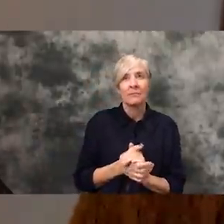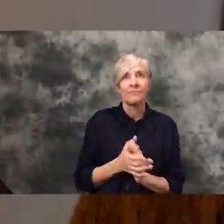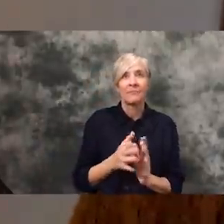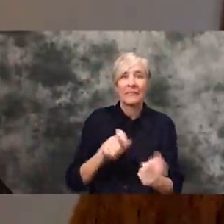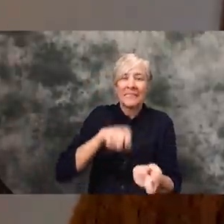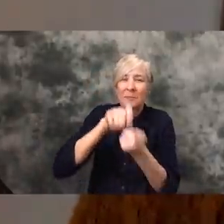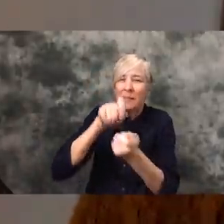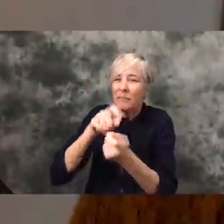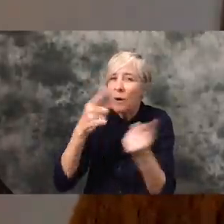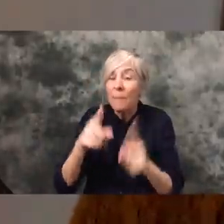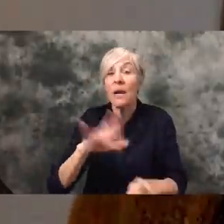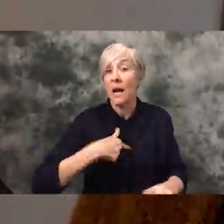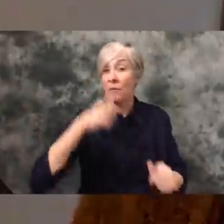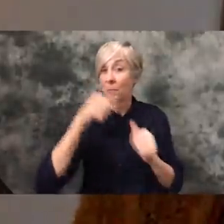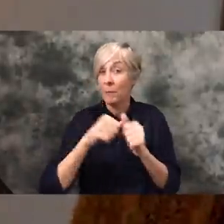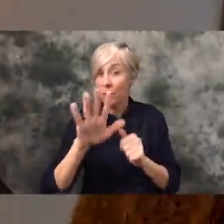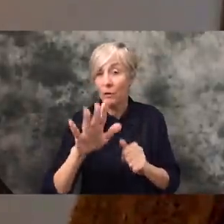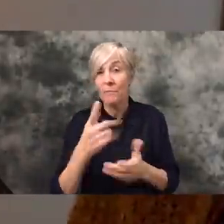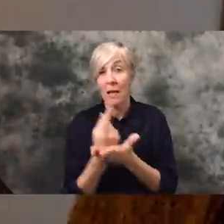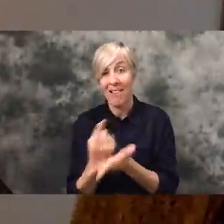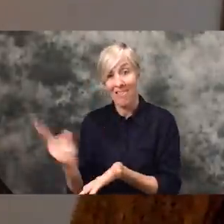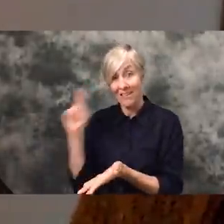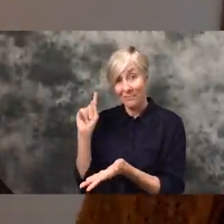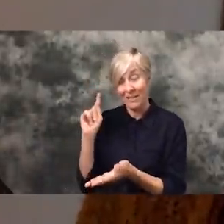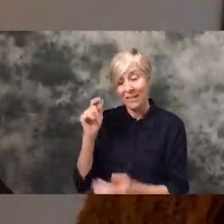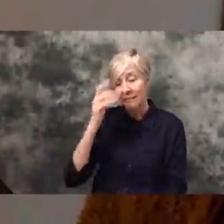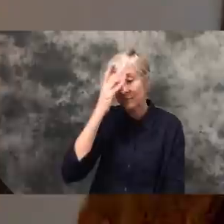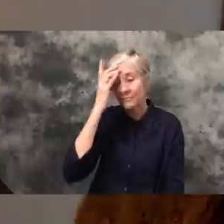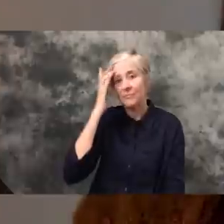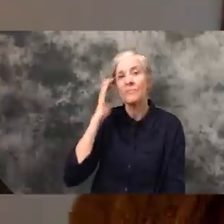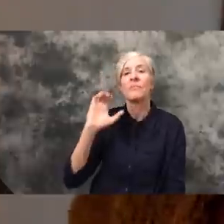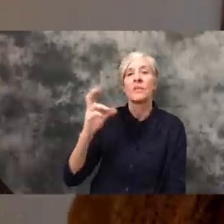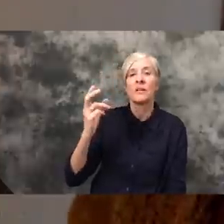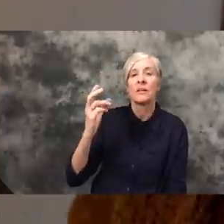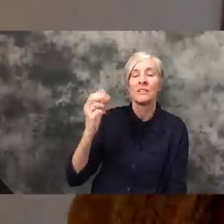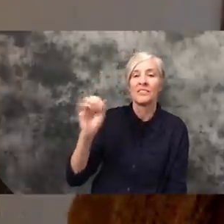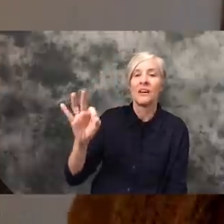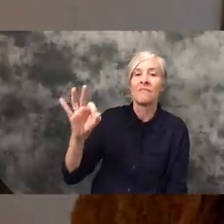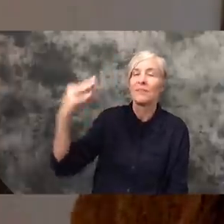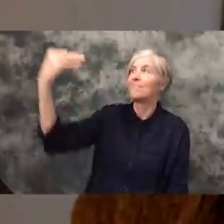know the details. What I do remember is last week, actually, he posted on Social